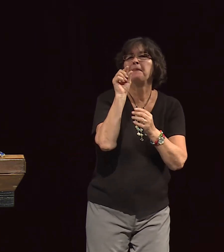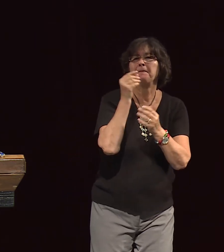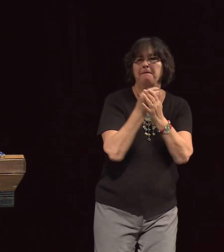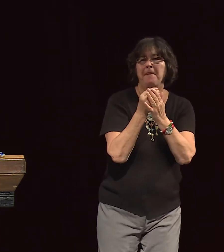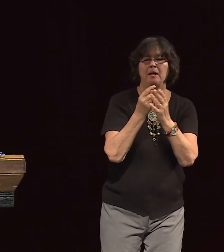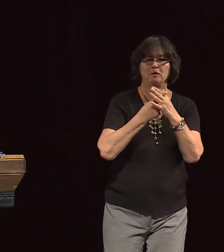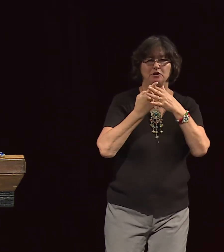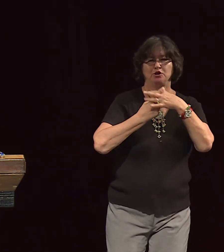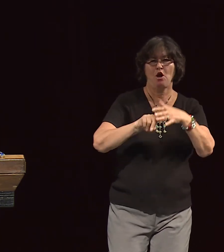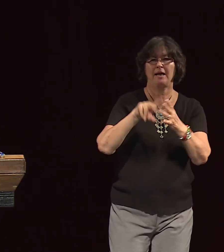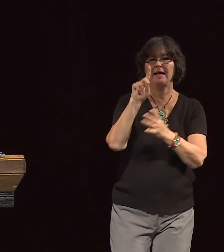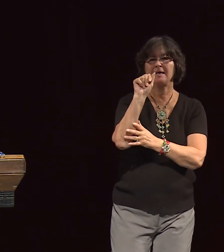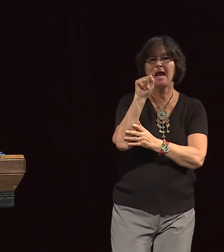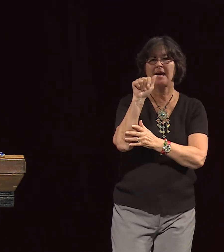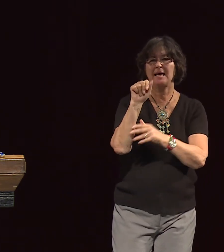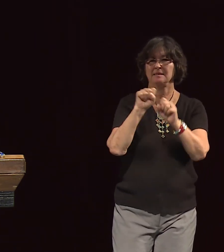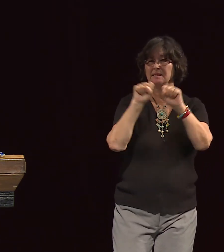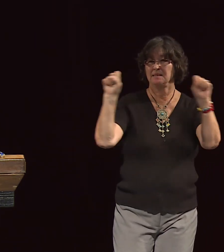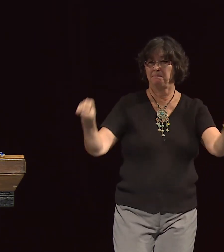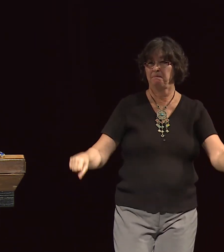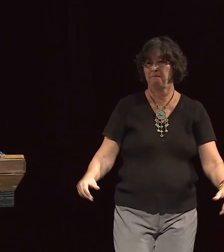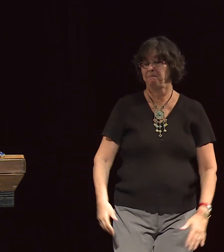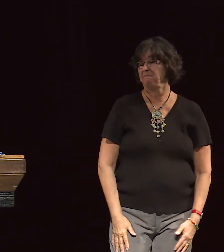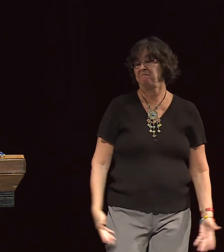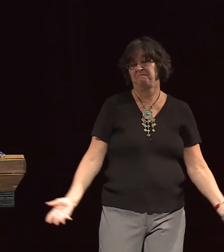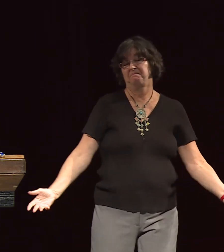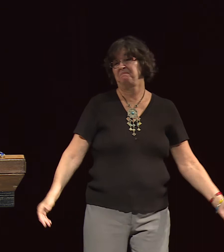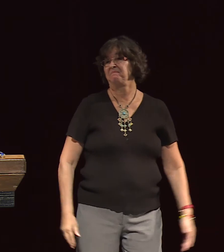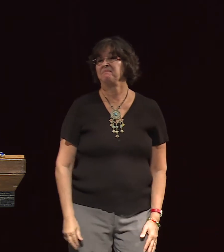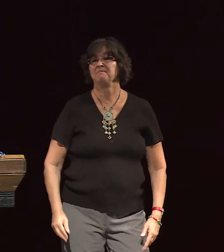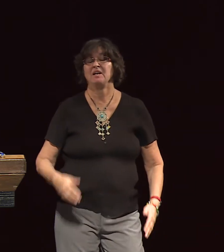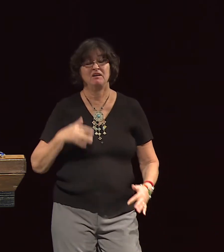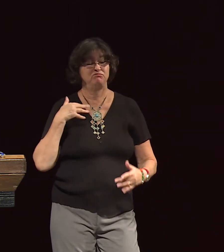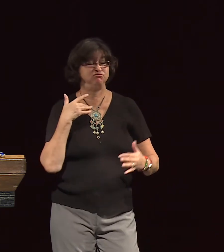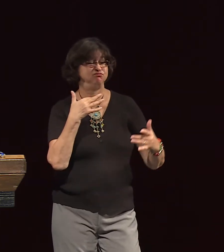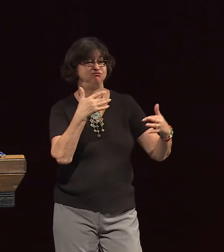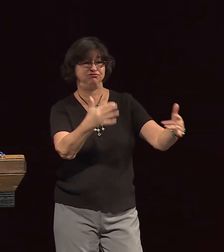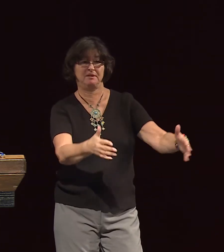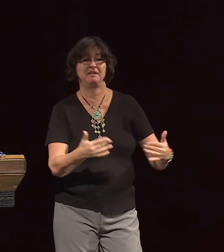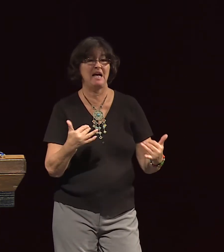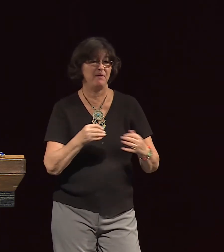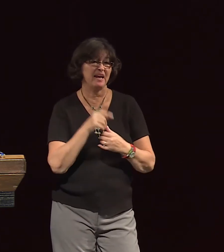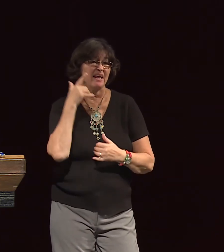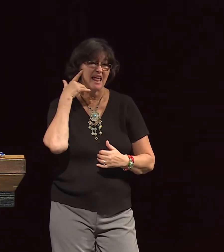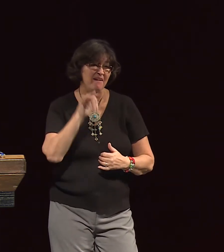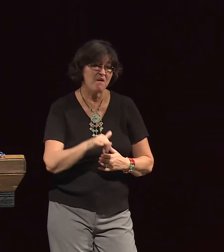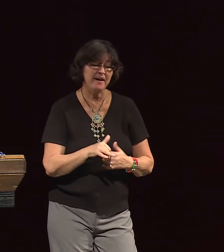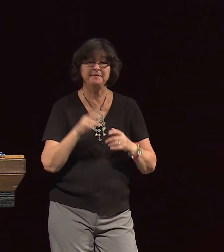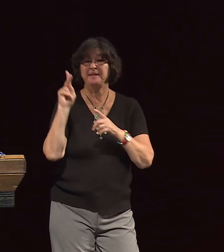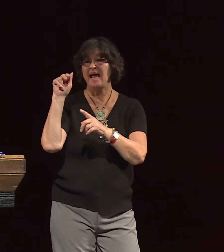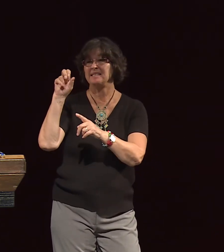And so there may need to be a bit of a budget to start, but mostly we needed a data system.